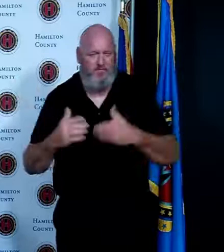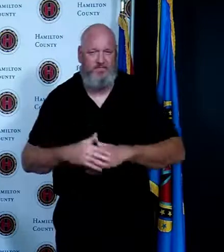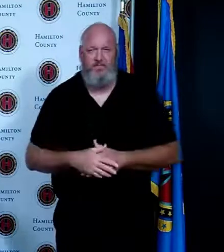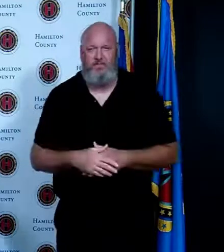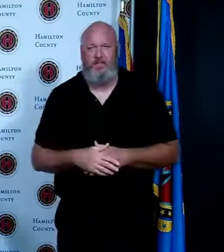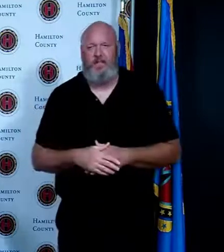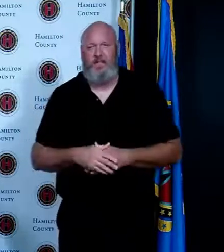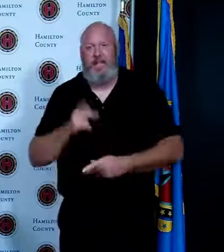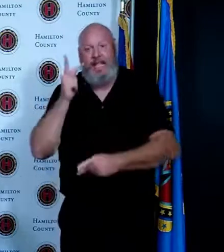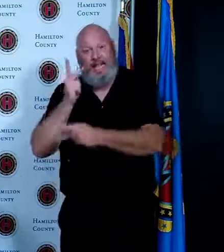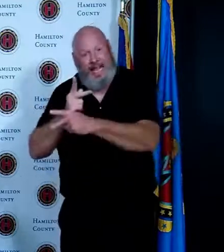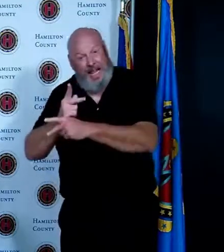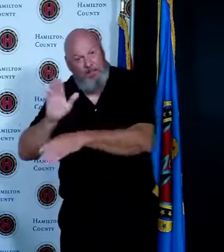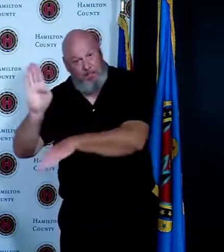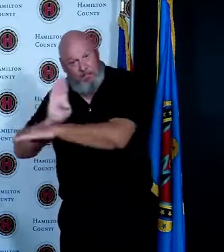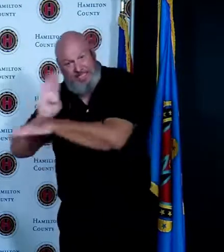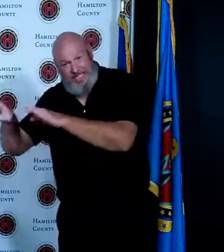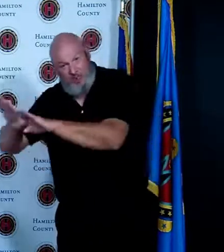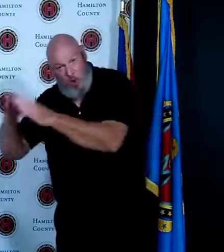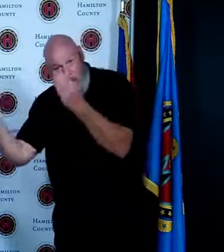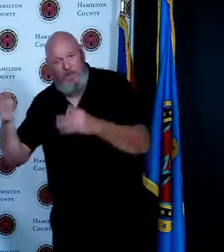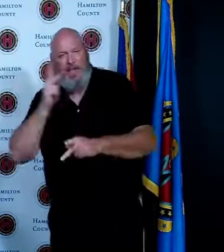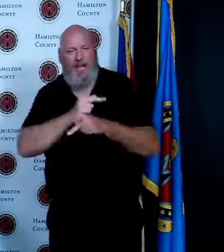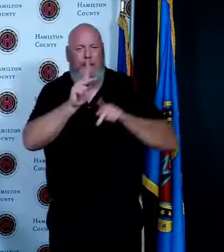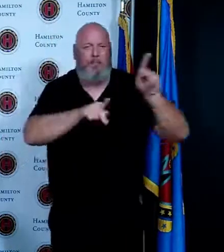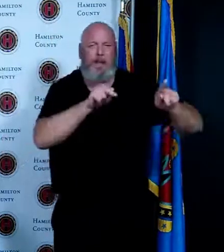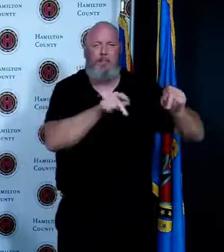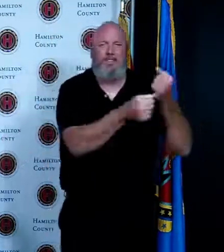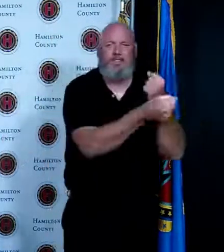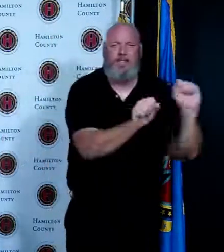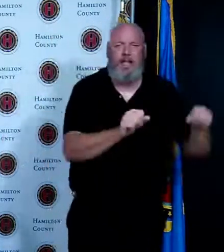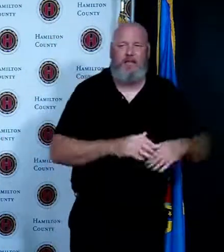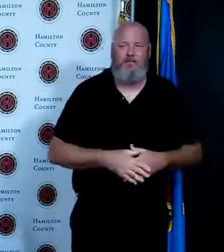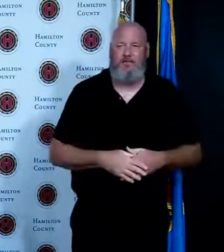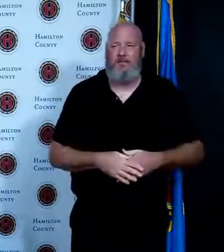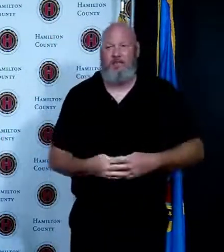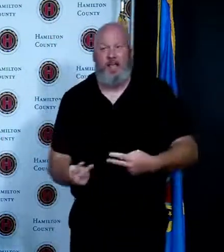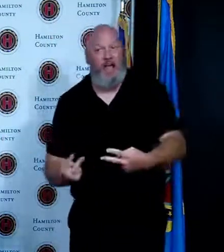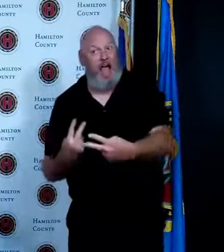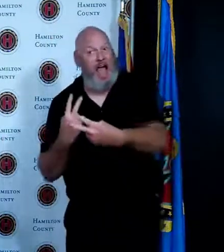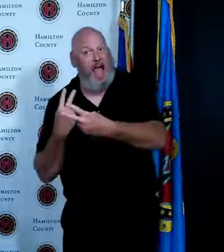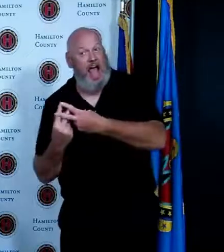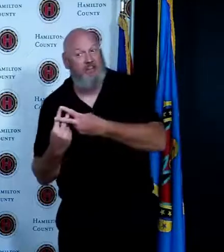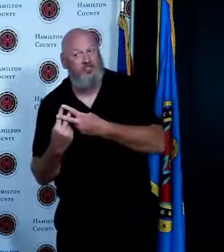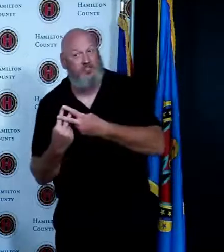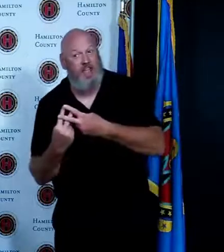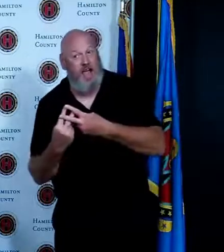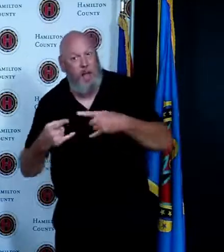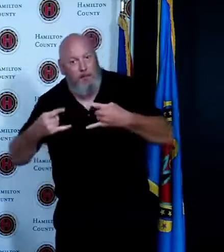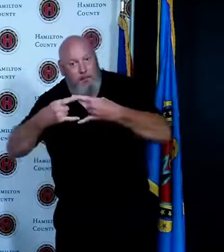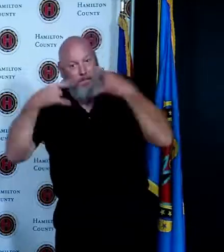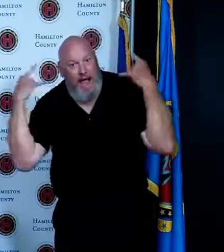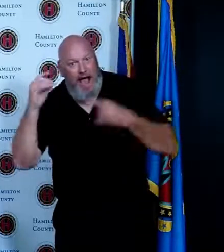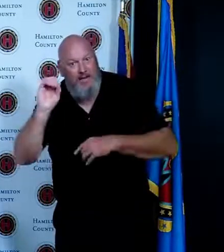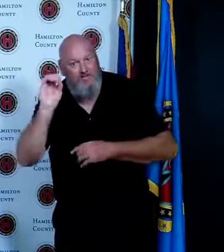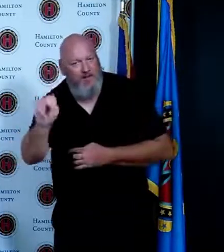hashtag is #MasksOn Jay I don't see hashtags #MasksOn